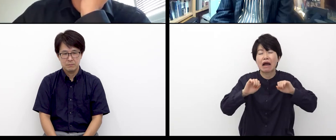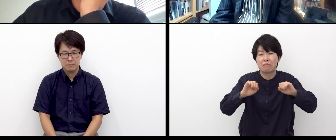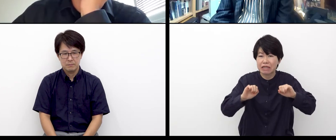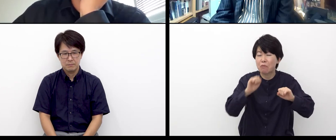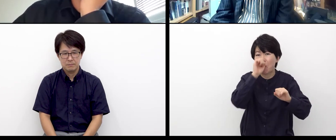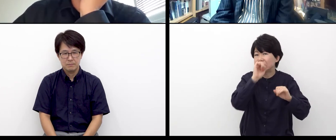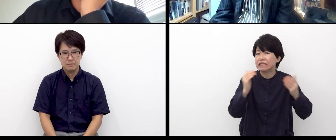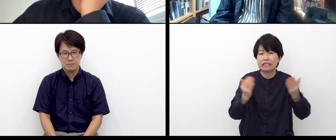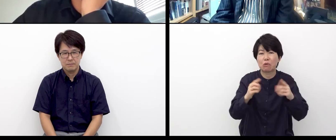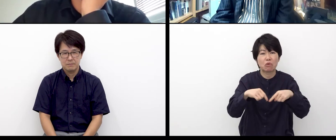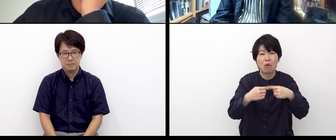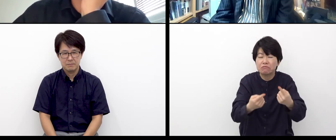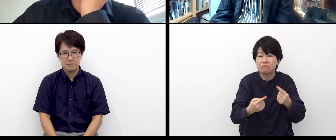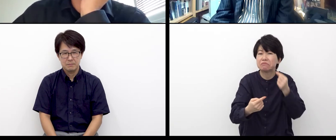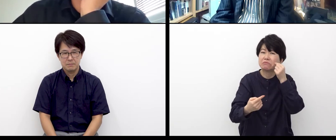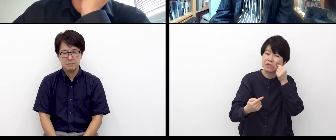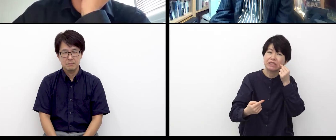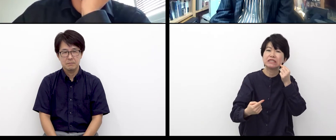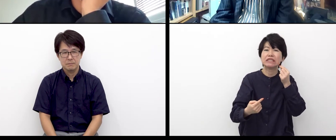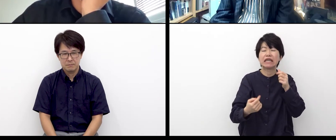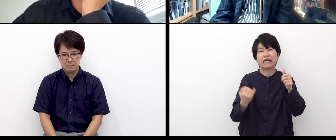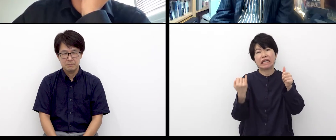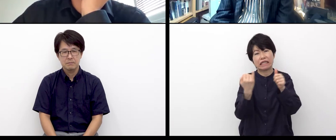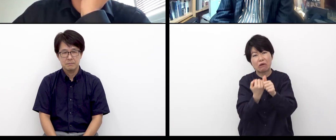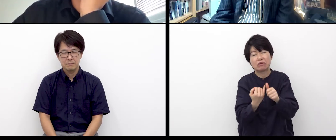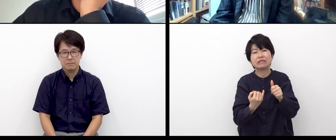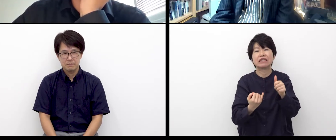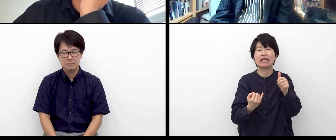And they don’t have a chance to get married or have a family.